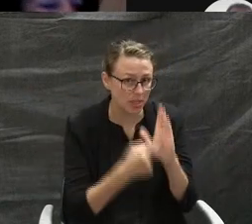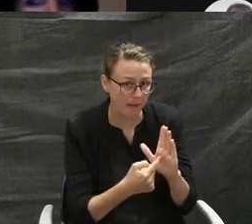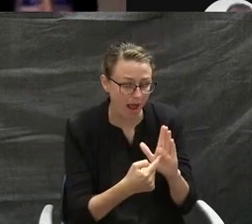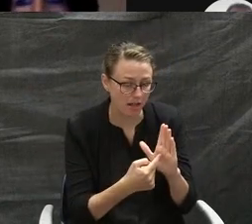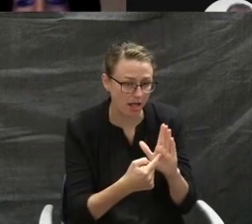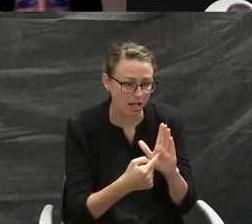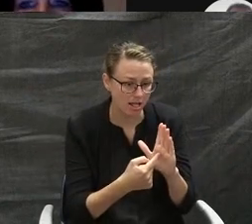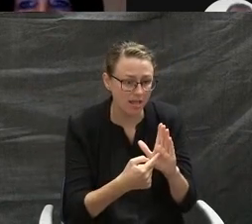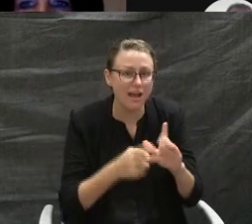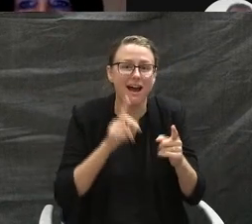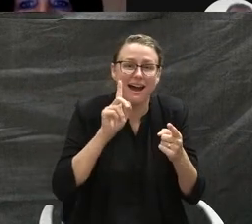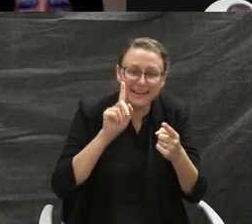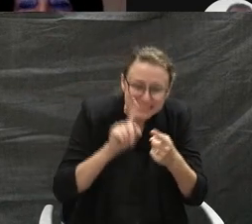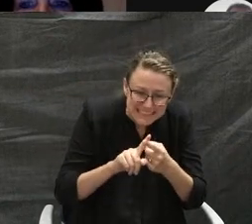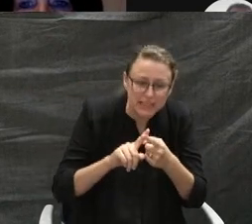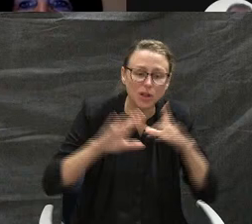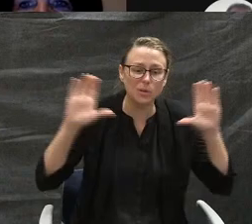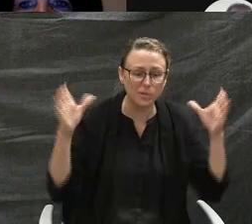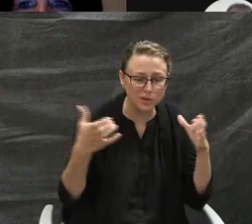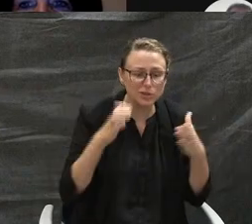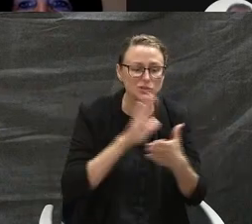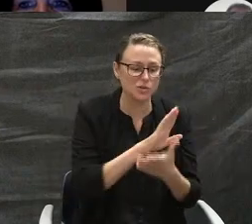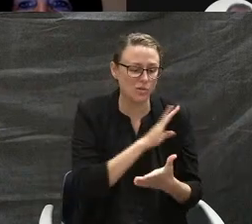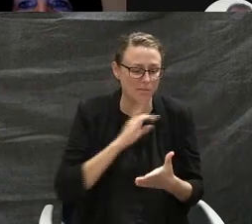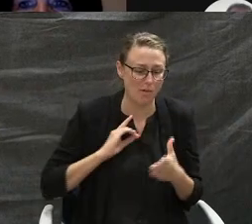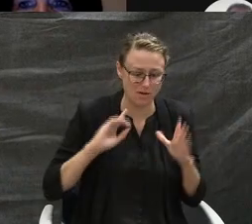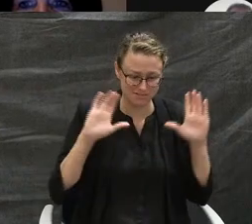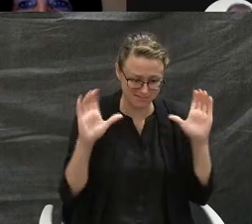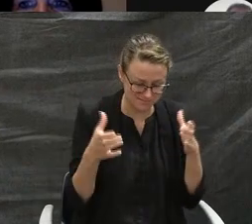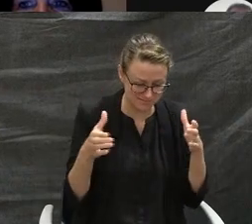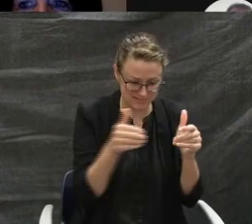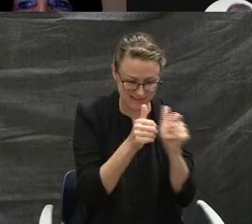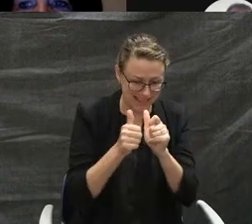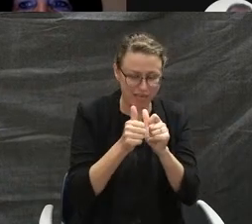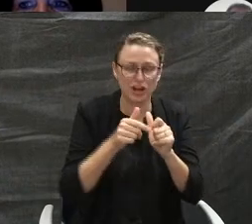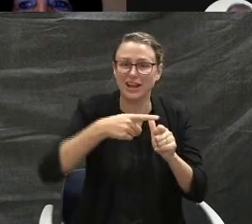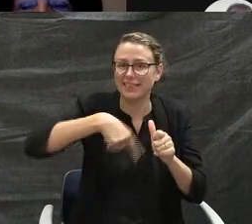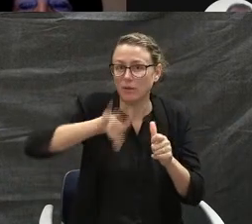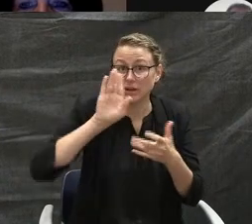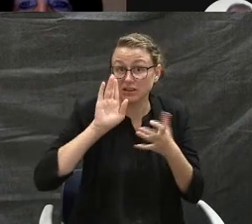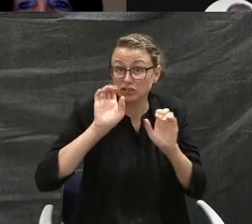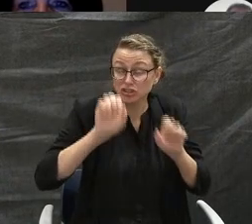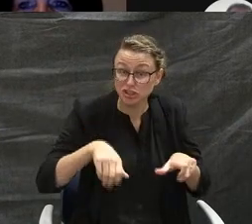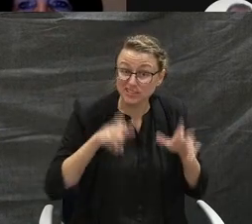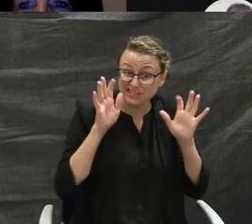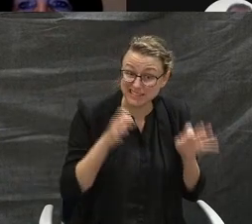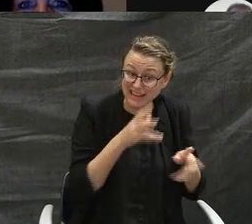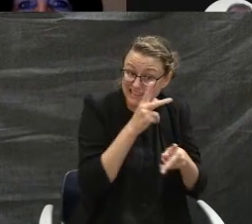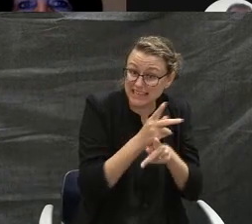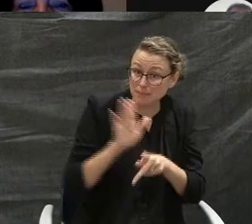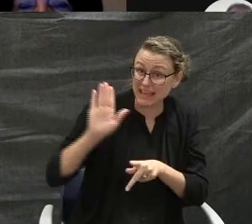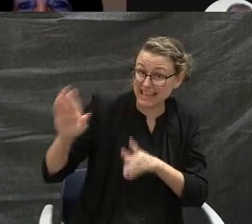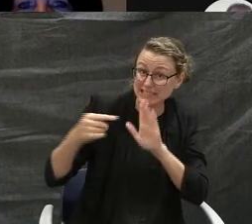board gets together, we can either maintain that model or we have the ability to adjust. So it's really in that. In that